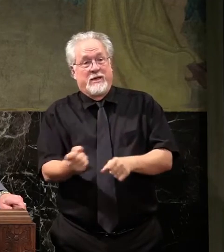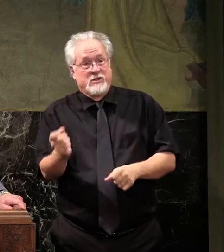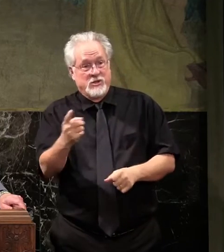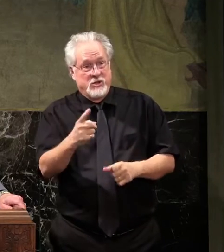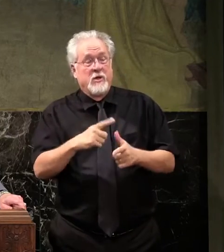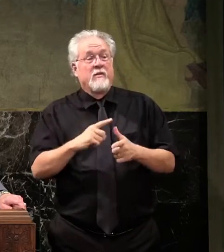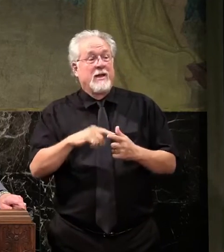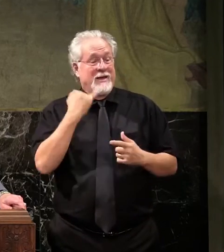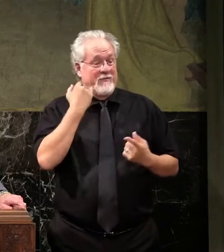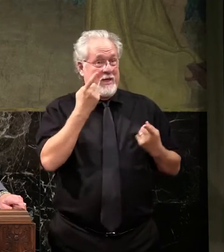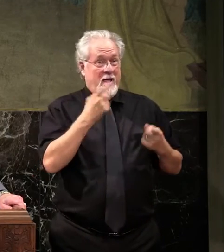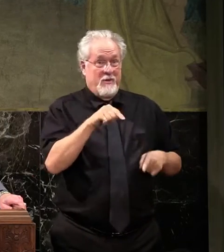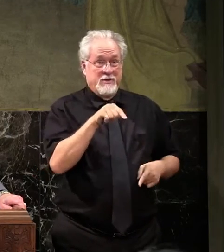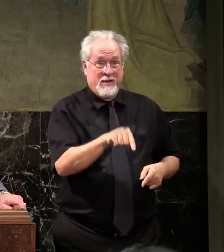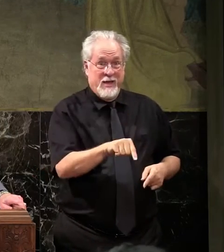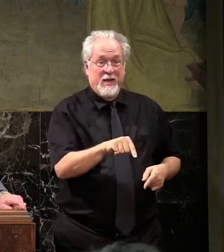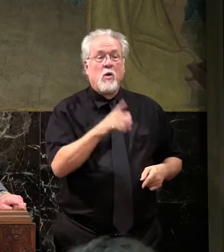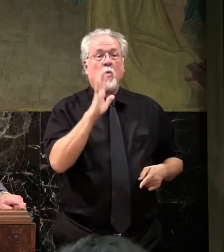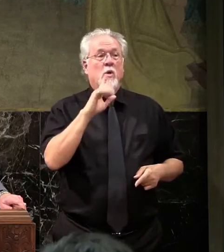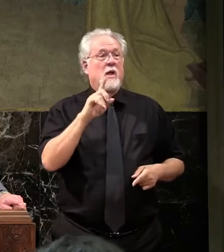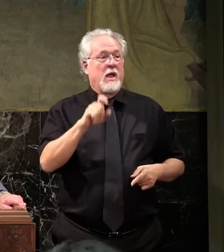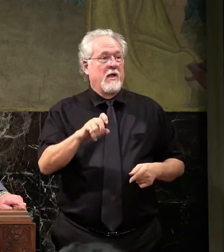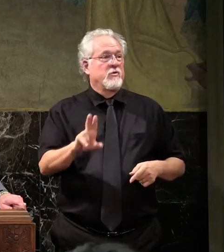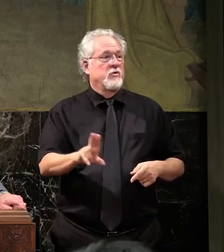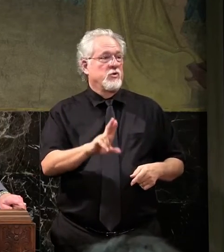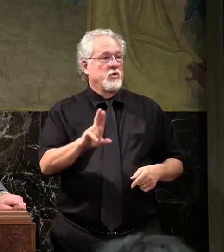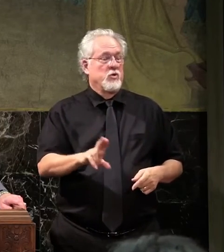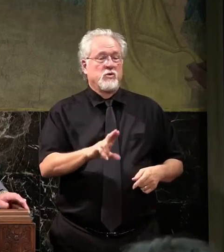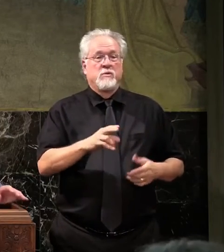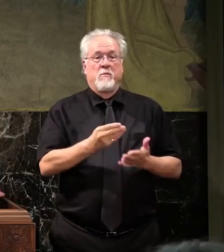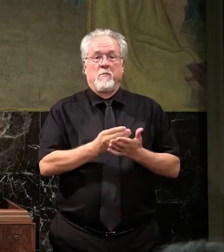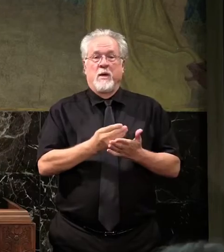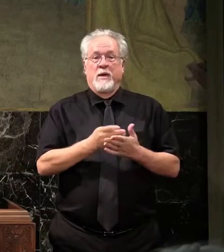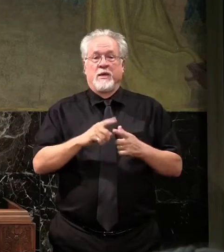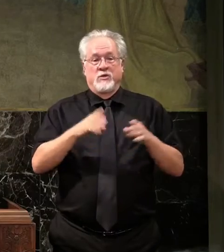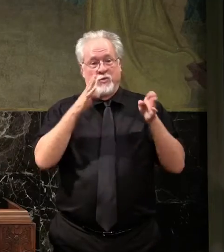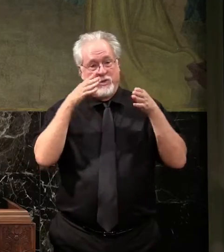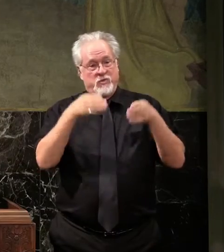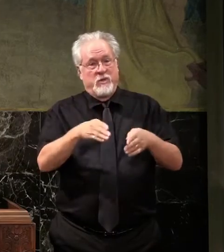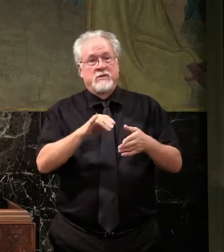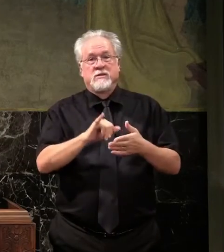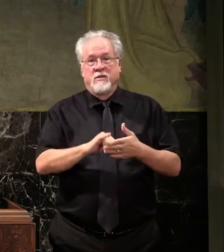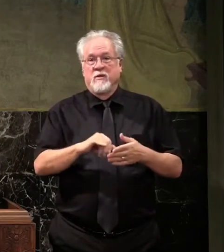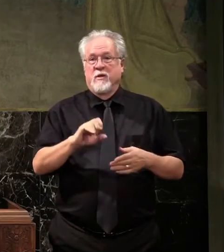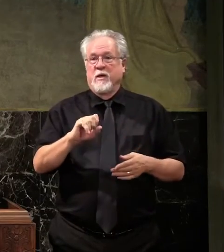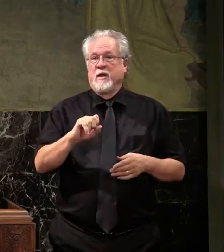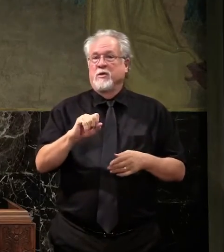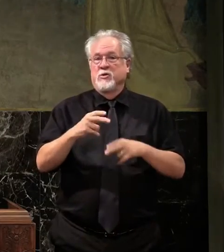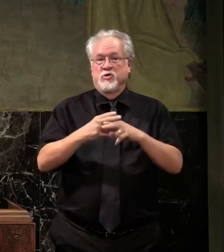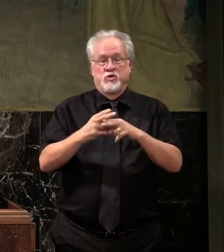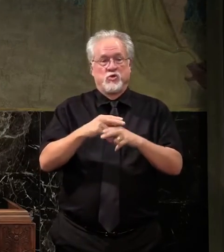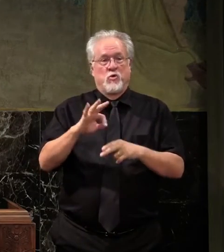happen, we will have to use revenue to address that shortfall first. In